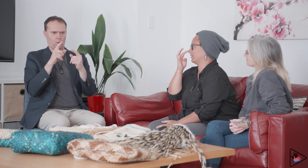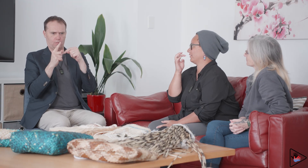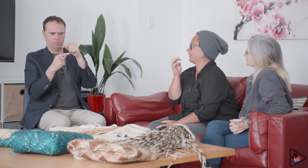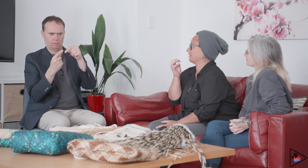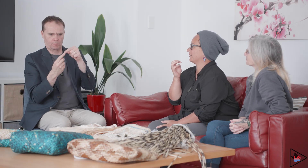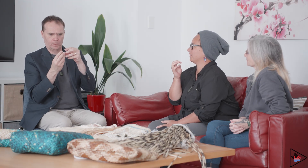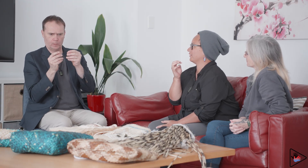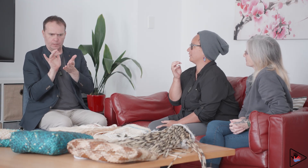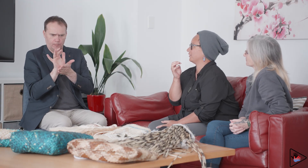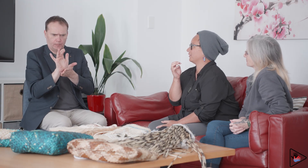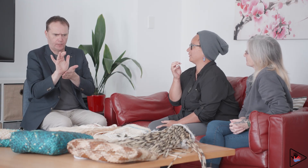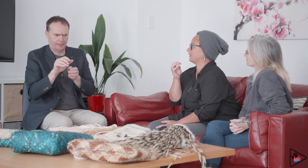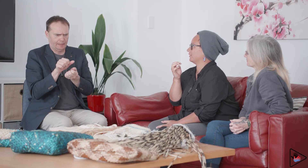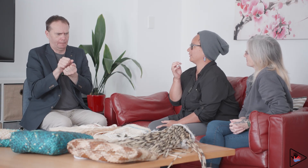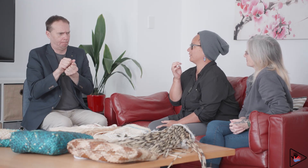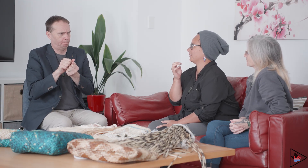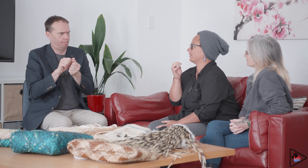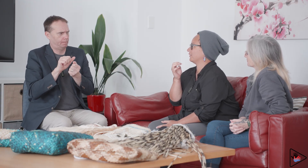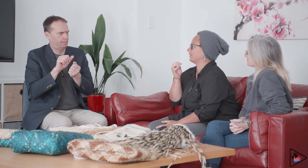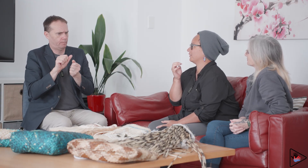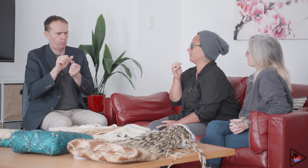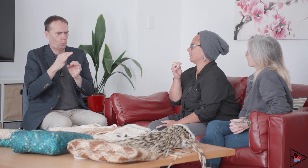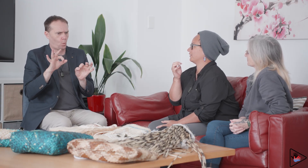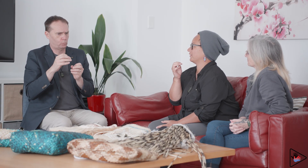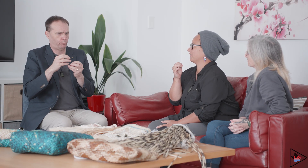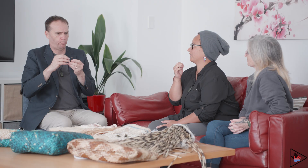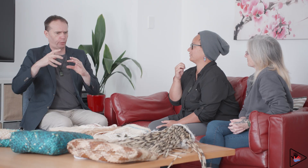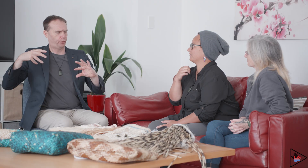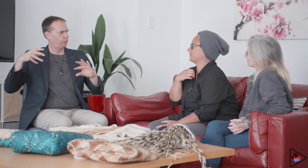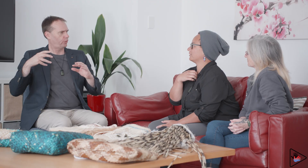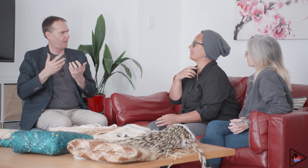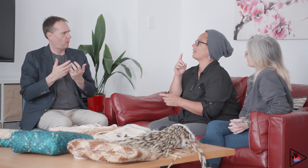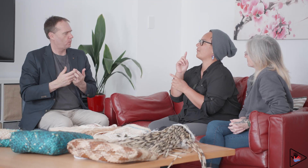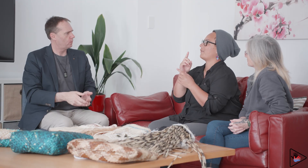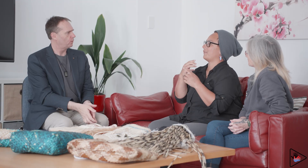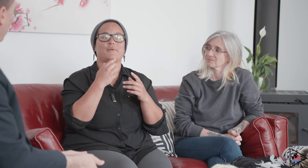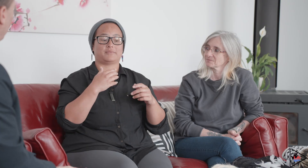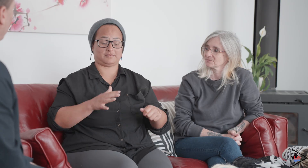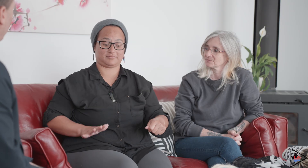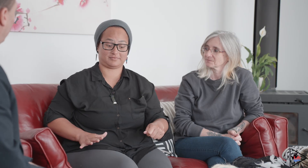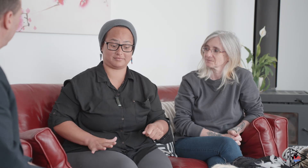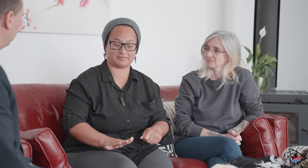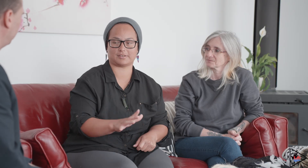ensure that the ply is kept tight together and it doesn't fray or unravel? Uh, well,